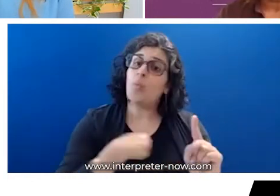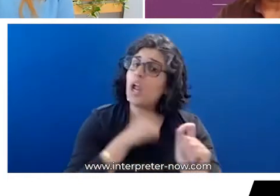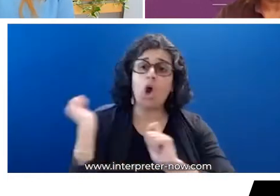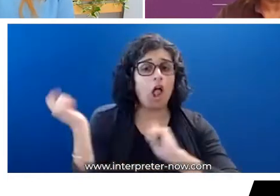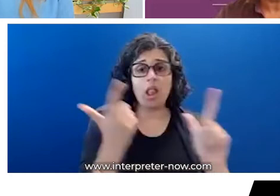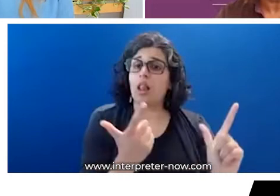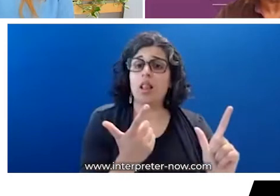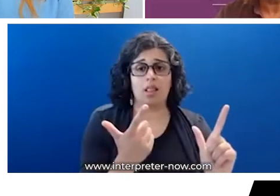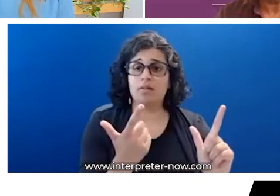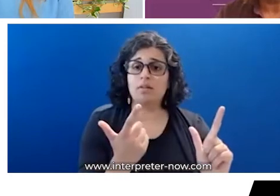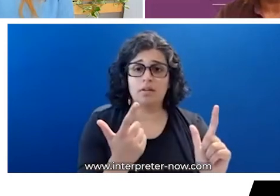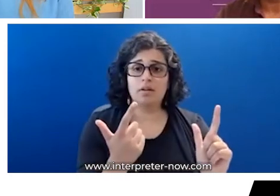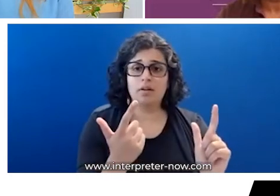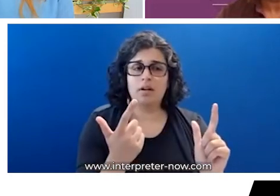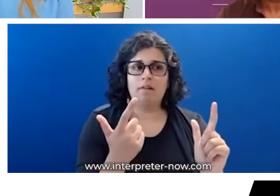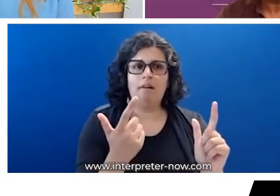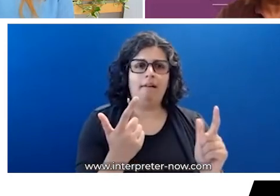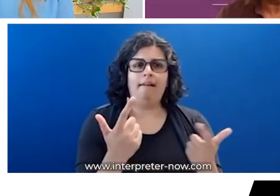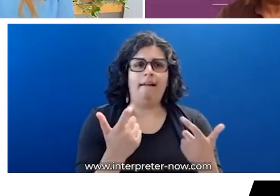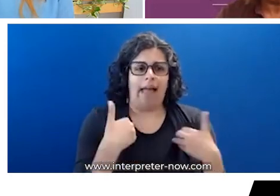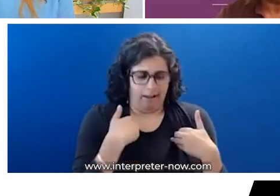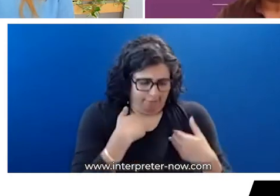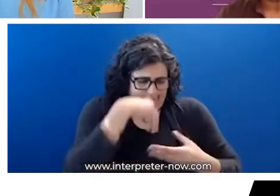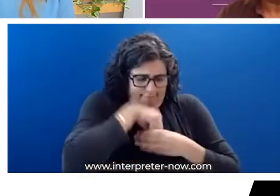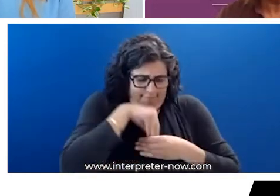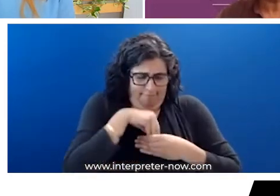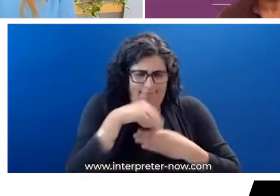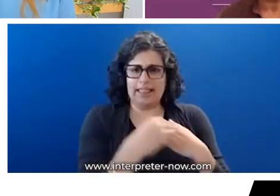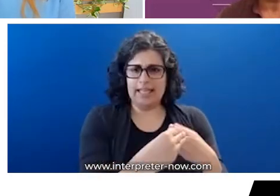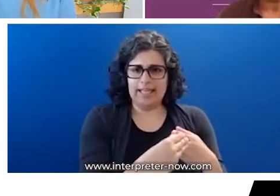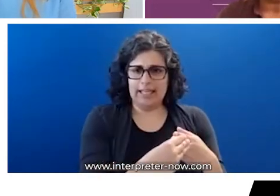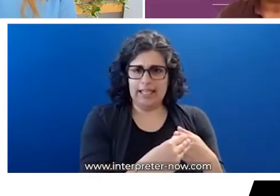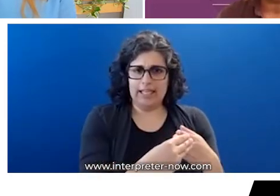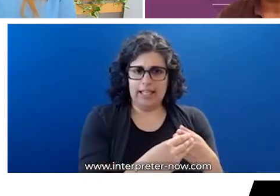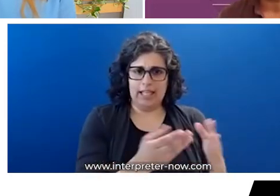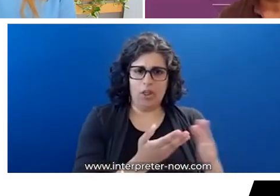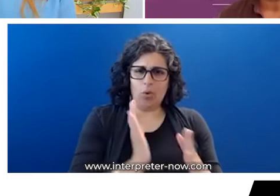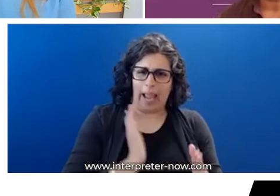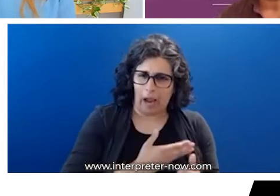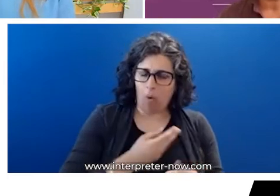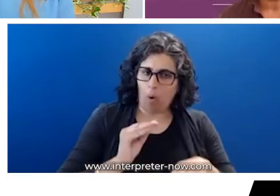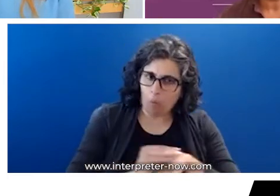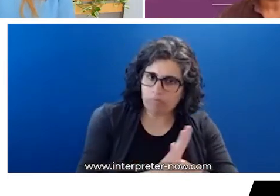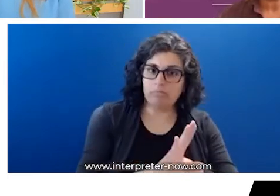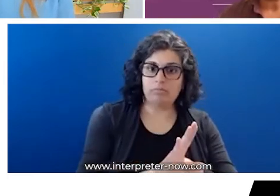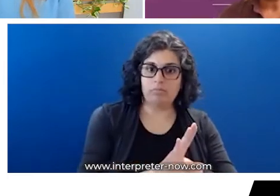have a way of leading just through our influence. And so, if we think about it in that regard, this work belongs to each of us.